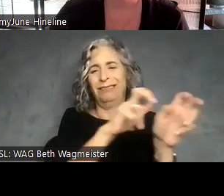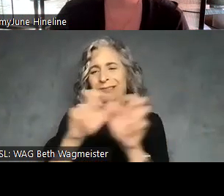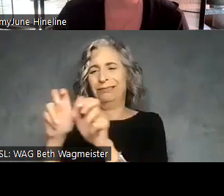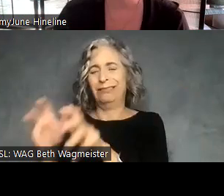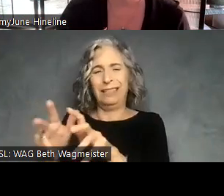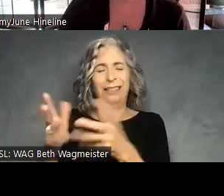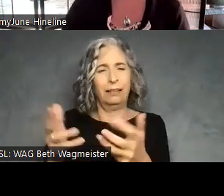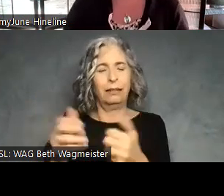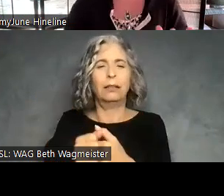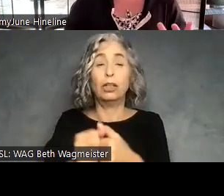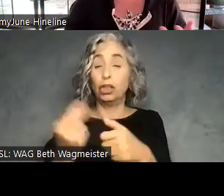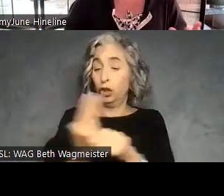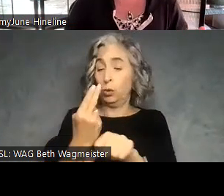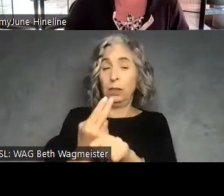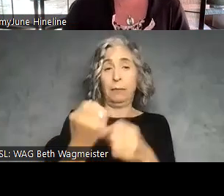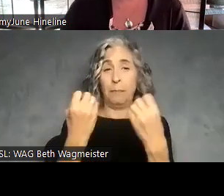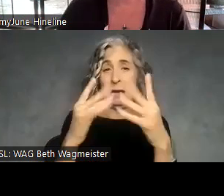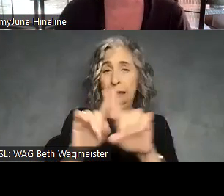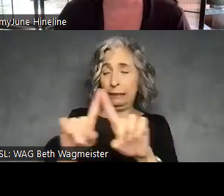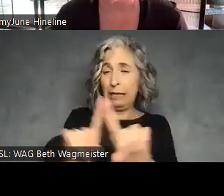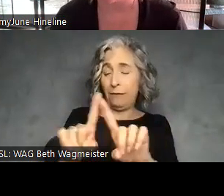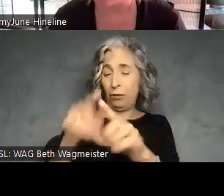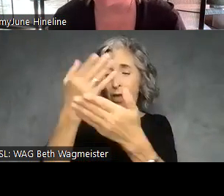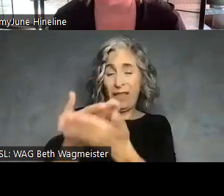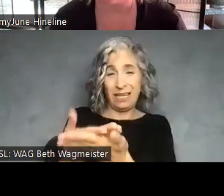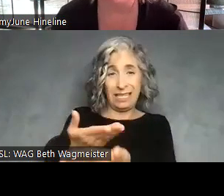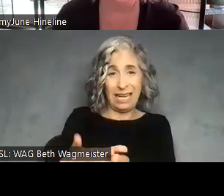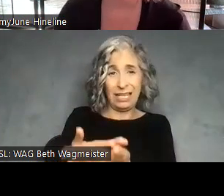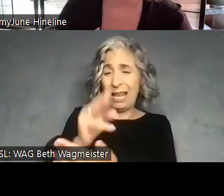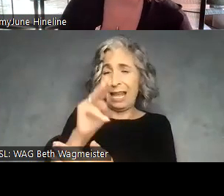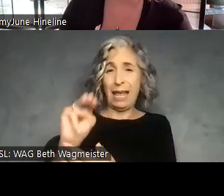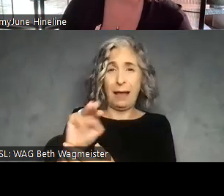And we want to prefill fields where the data is available. For example, you know,